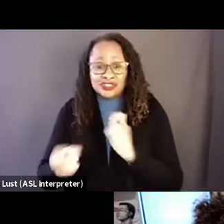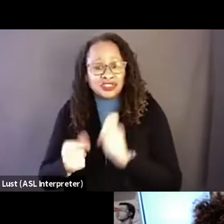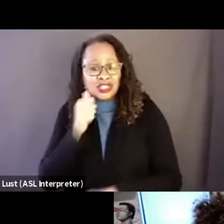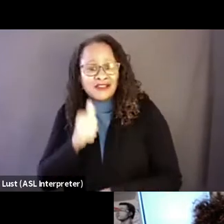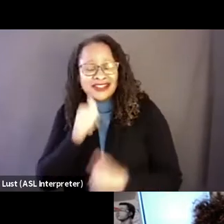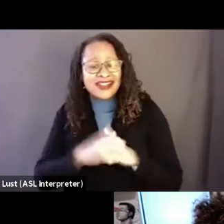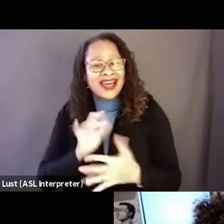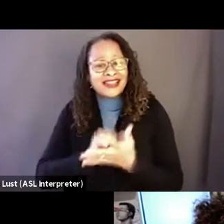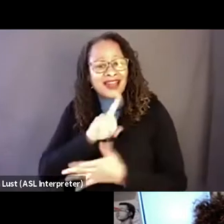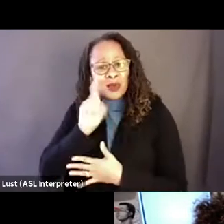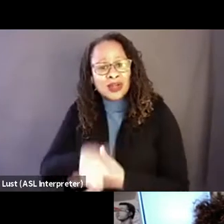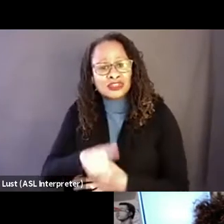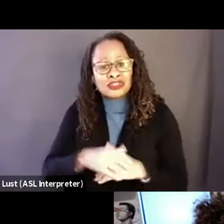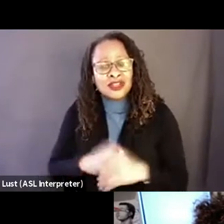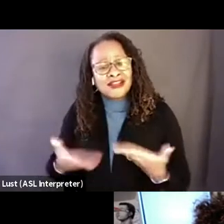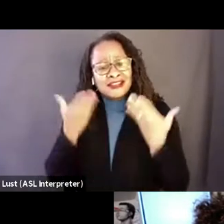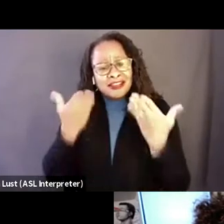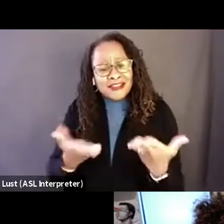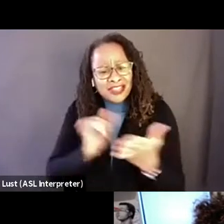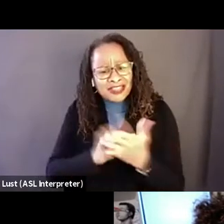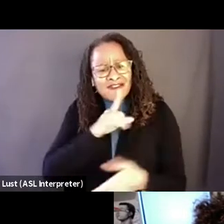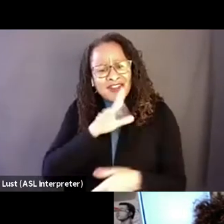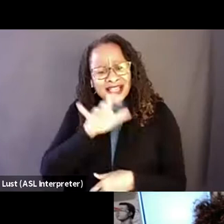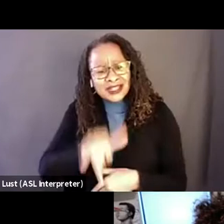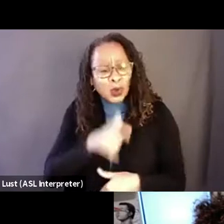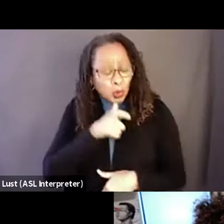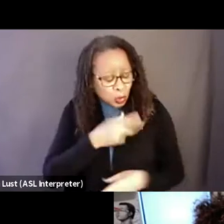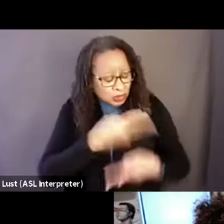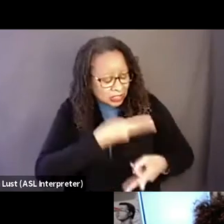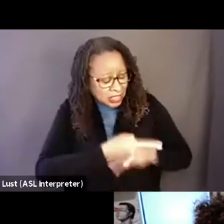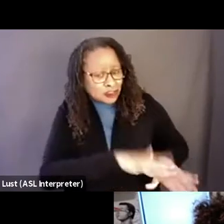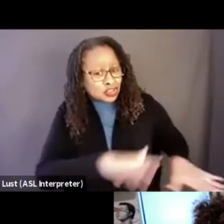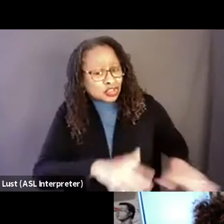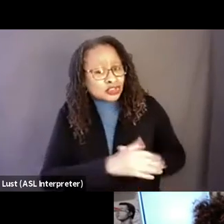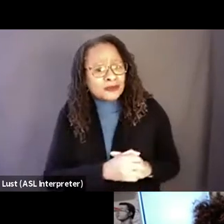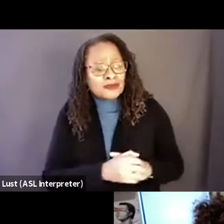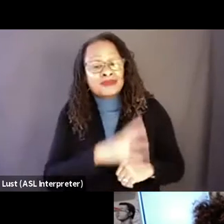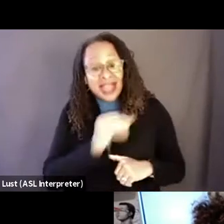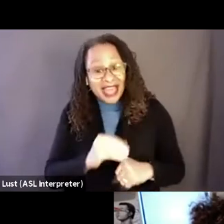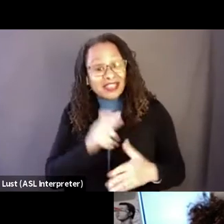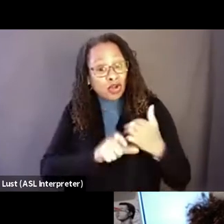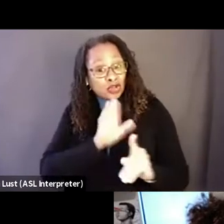given that reality, who then looks after people's children? And the article featured Dee's Tots